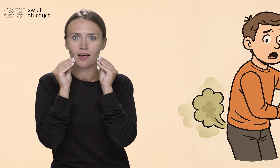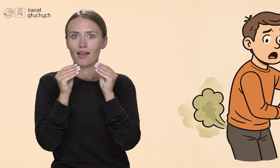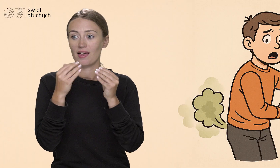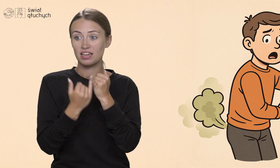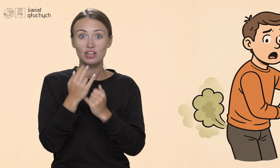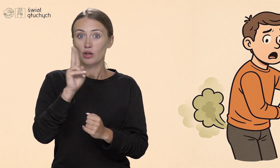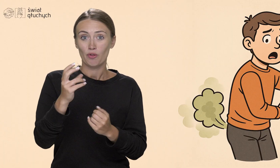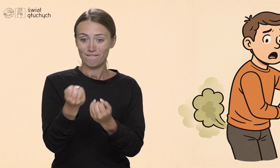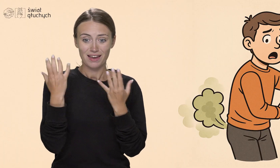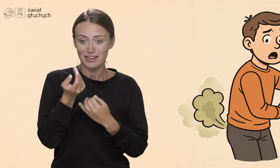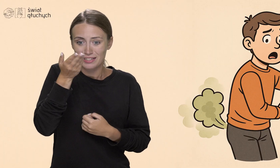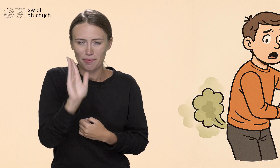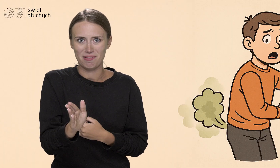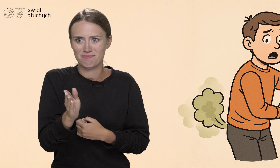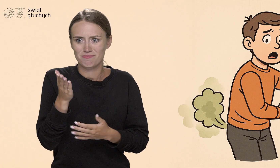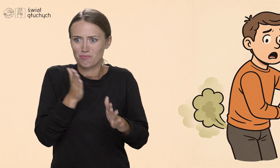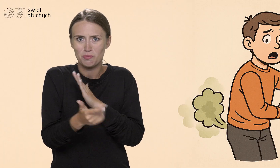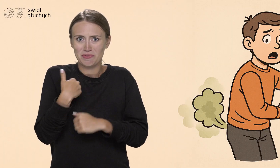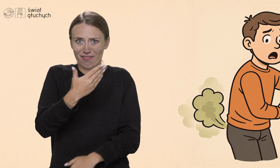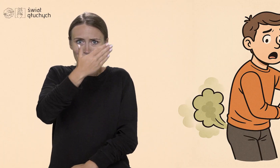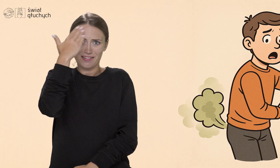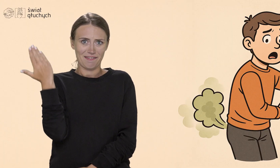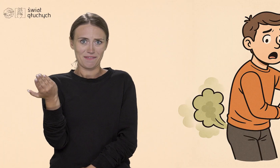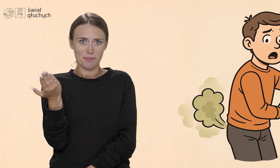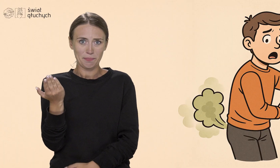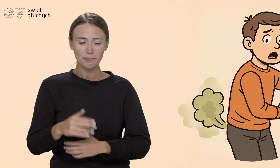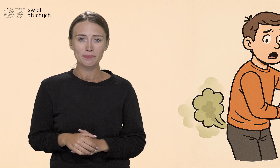if no one explains something to them, they simply don’t know it.